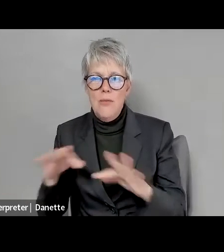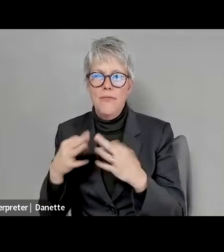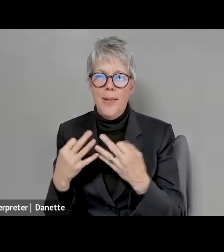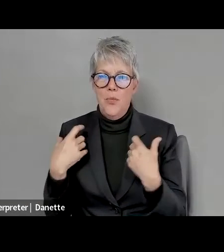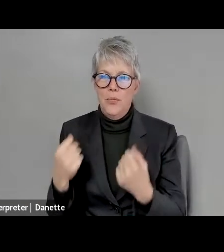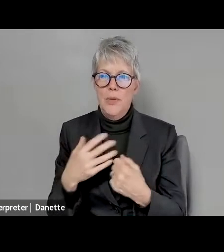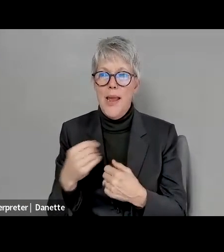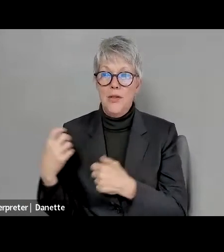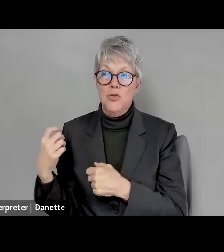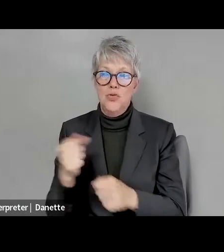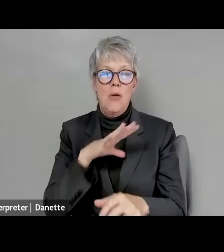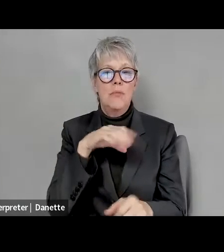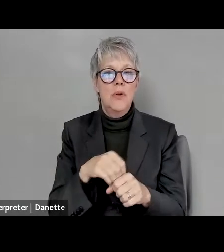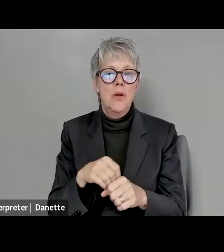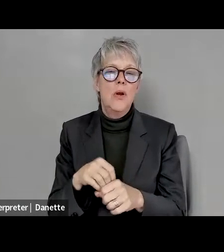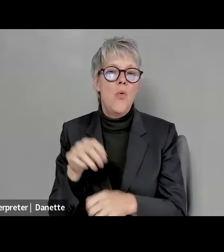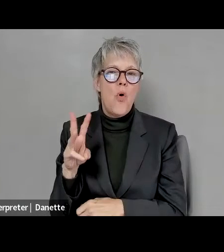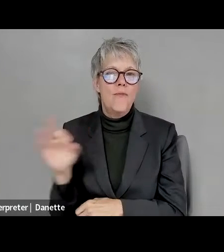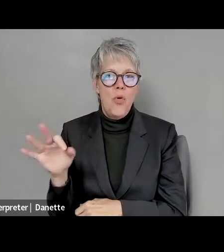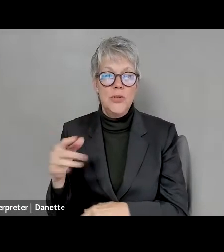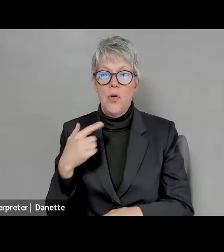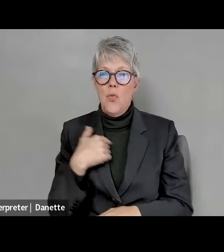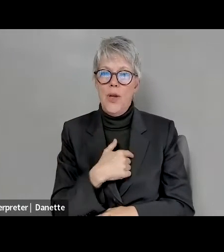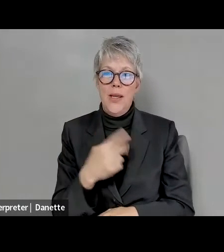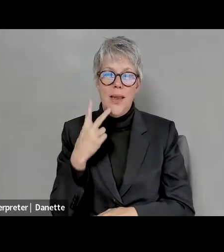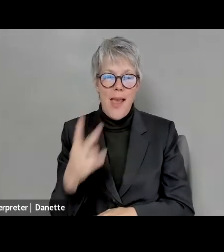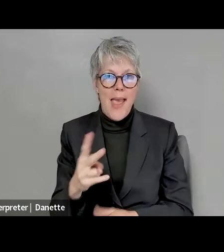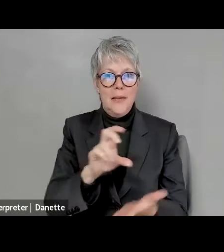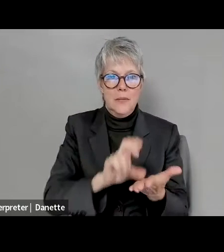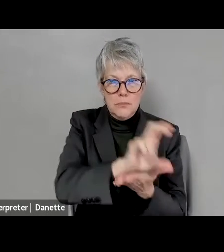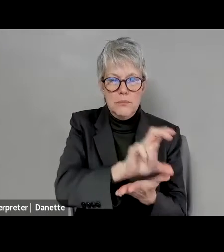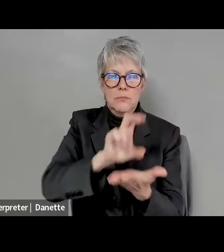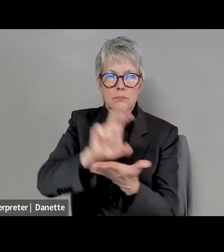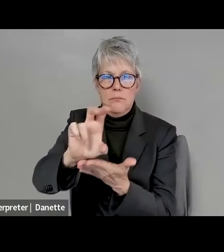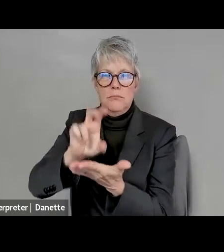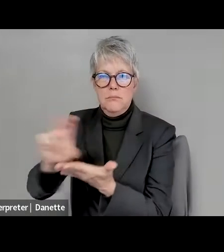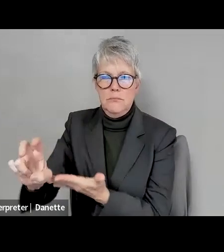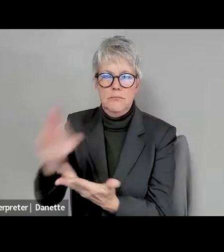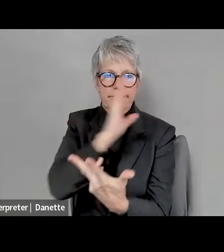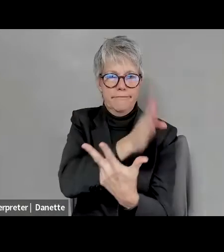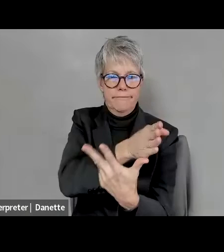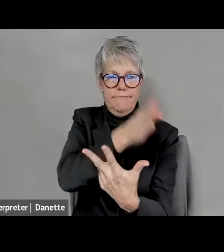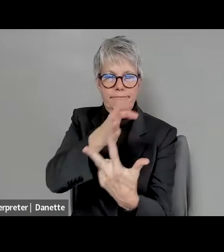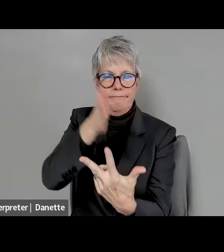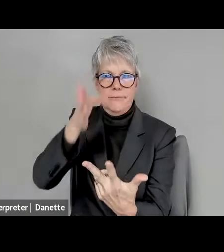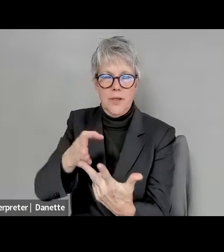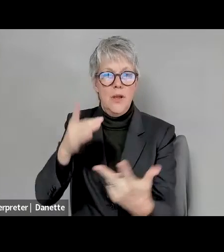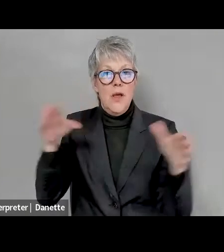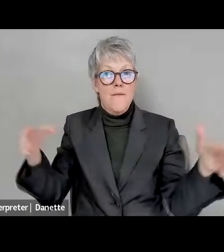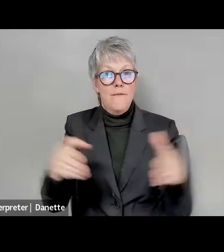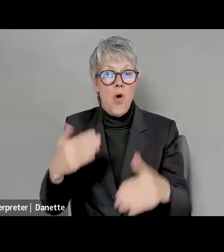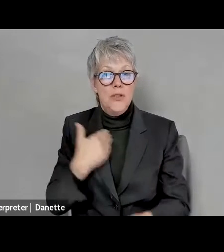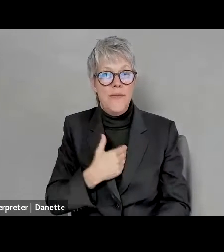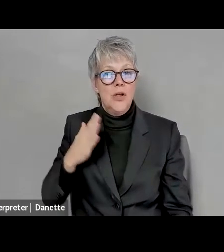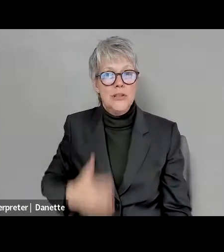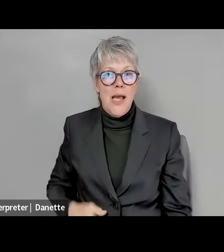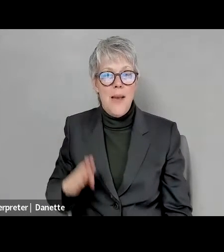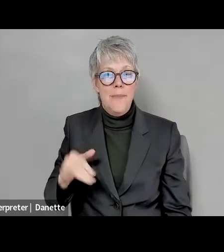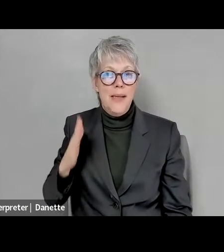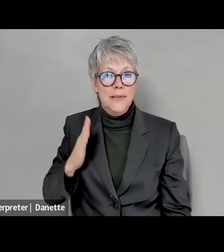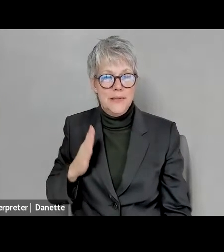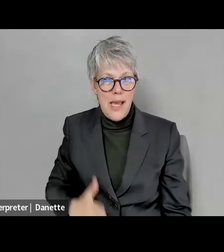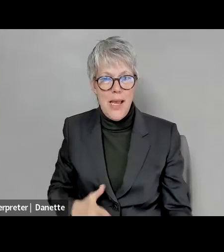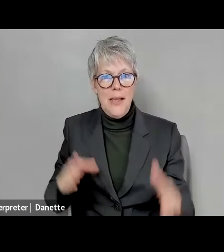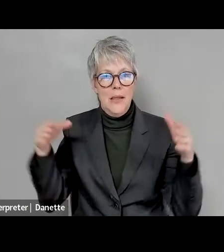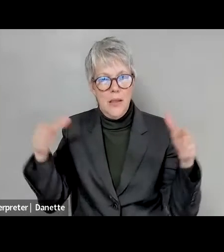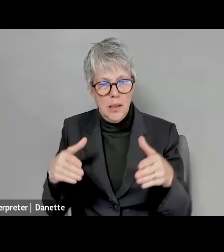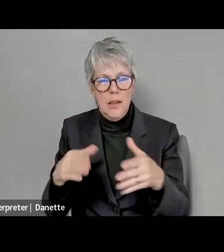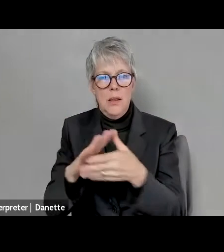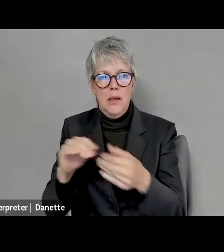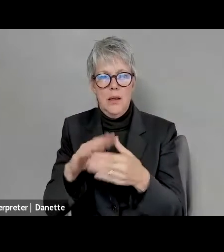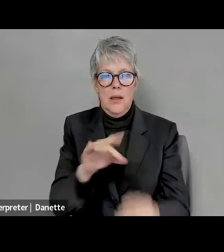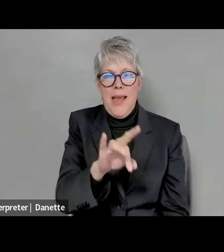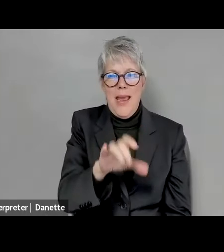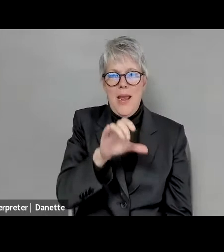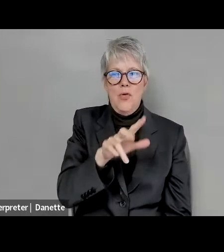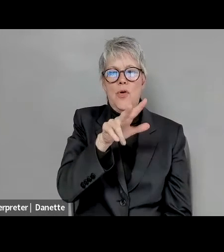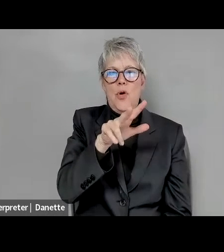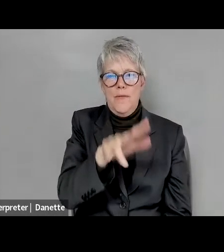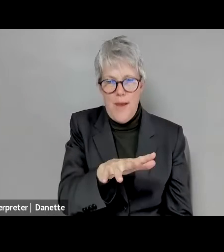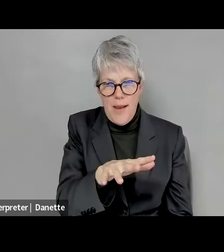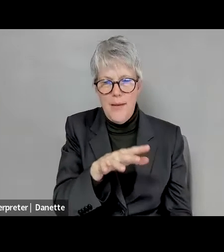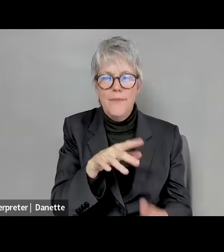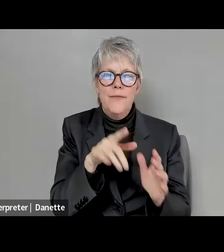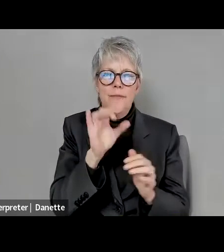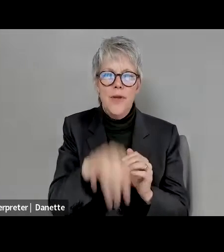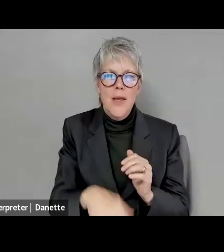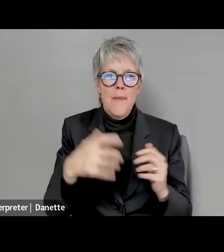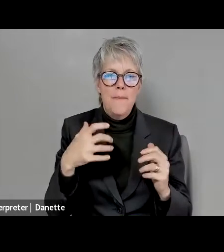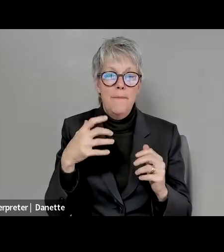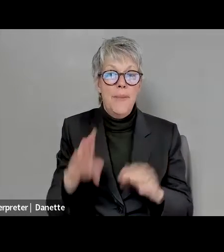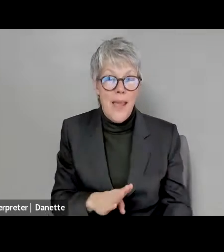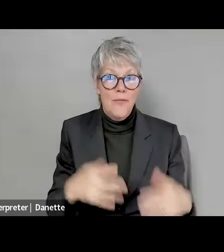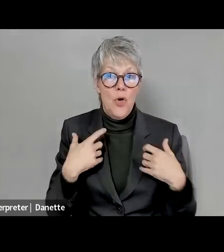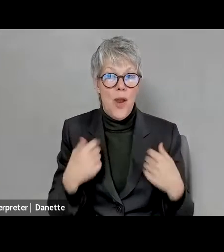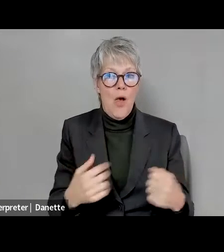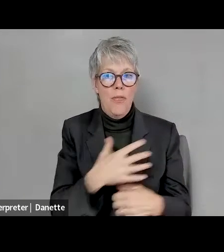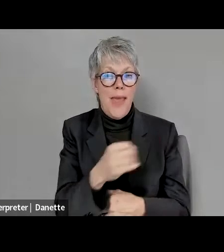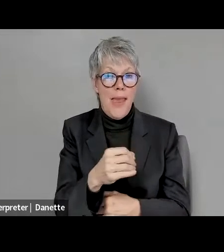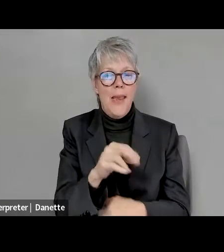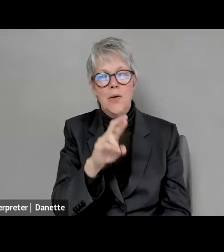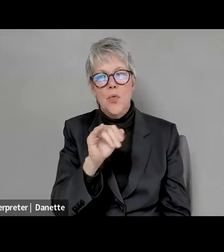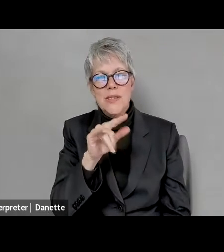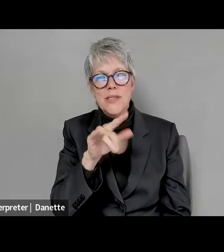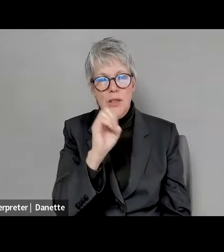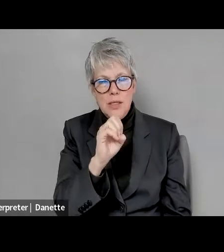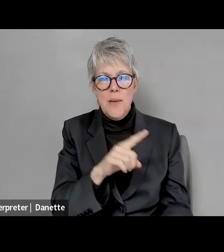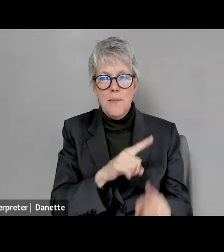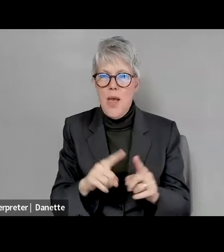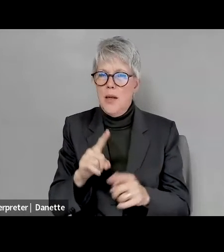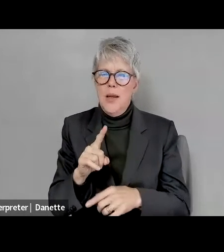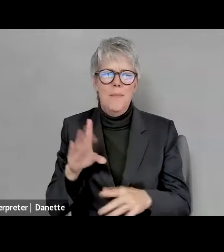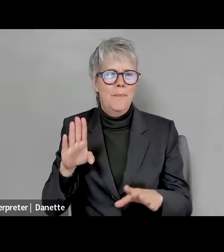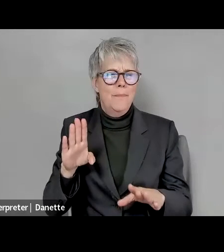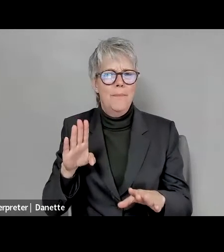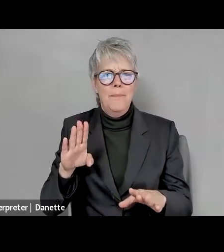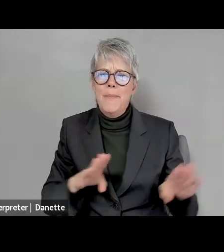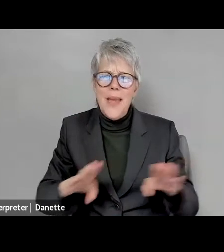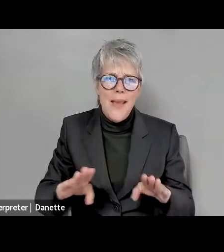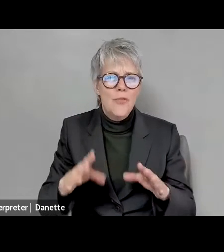Kelly Crosbie: just incredible investments from our General Assembly in all of the departmental priorities for the focus of our side by side and advisor, which are really focused on the eight hundred and thirty five million pay grow up and resilience. But know that behavioral health is interspersed through trying to family well, being in strong and inclusive workforce.